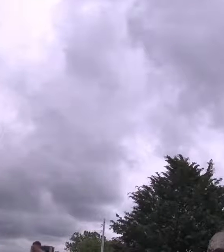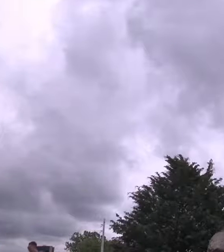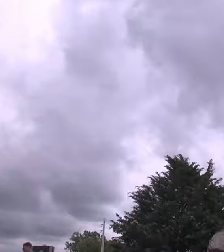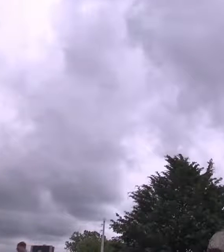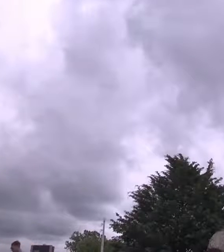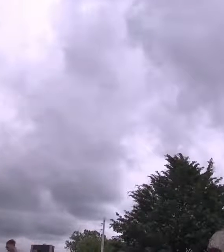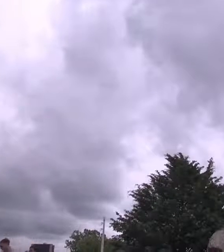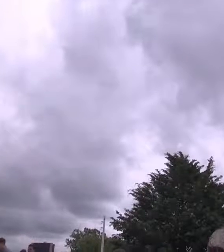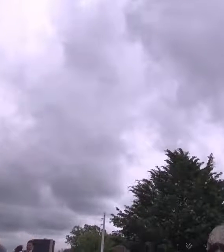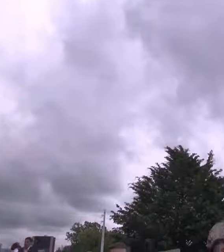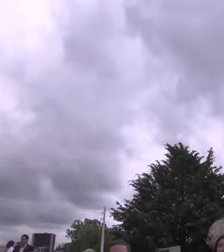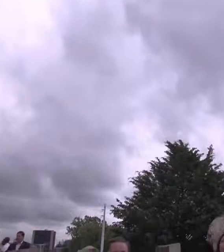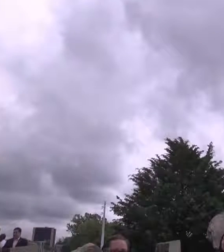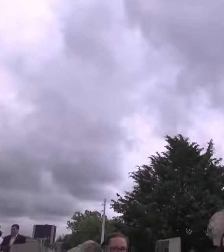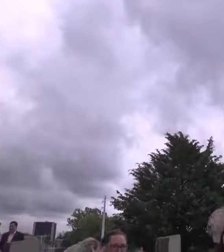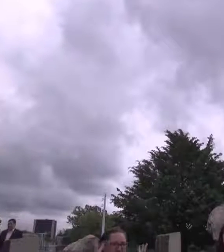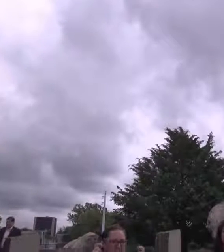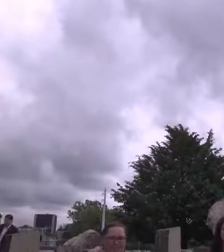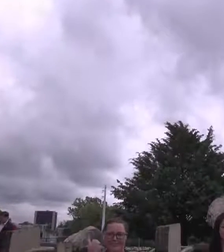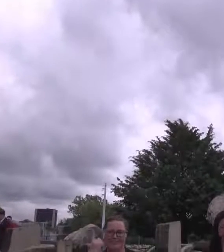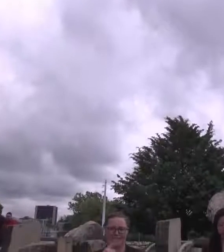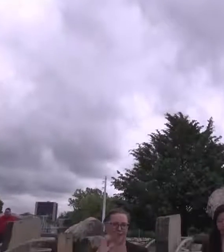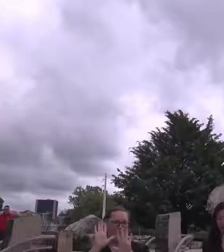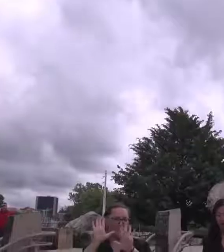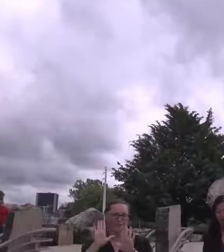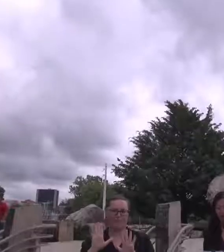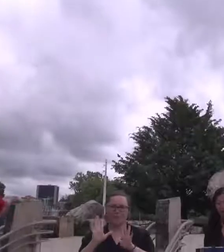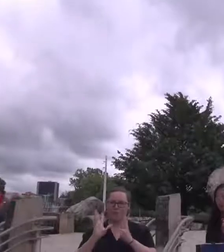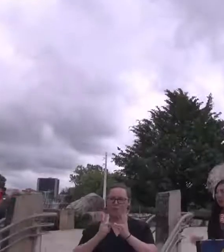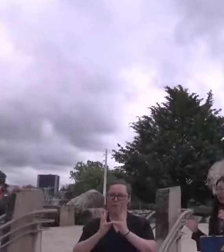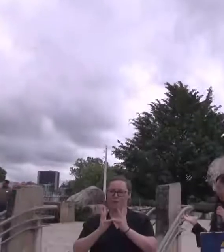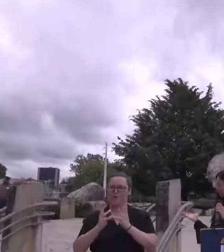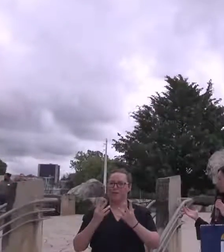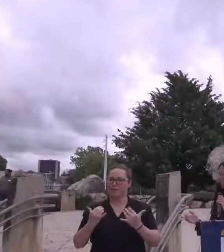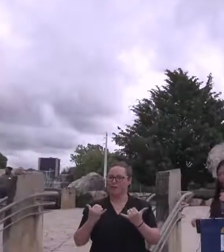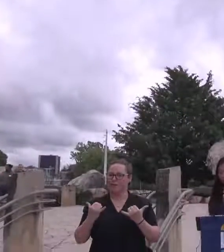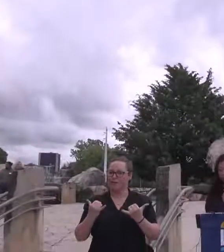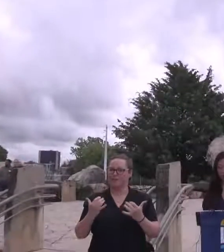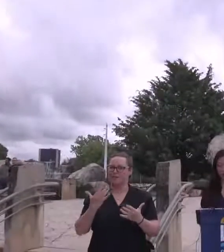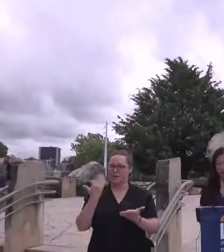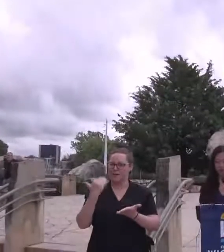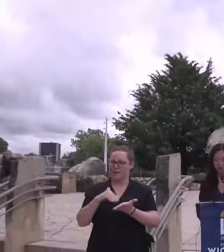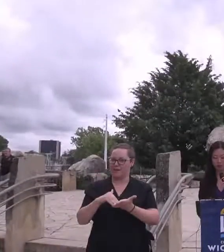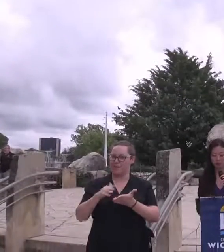amazing day it really is wonderful with this type of weather so again welcome to The Keeper of the